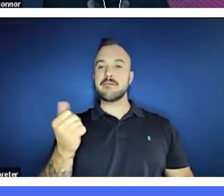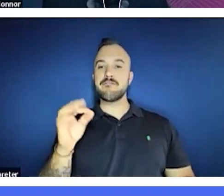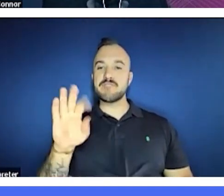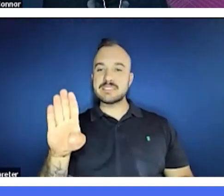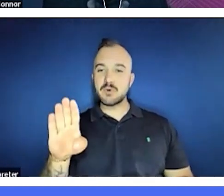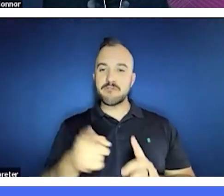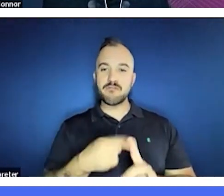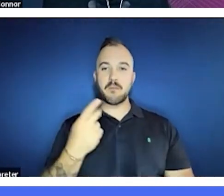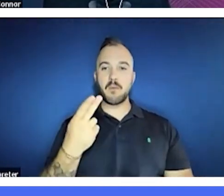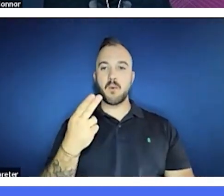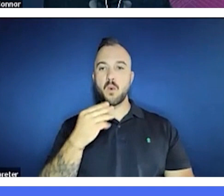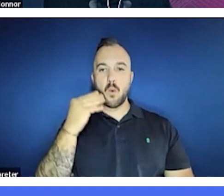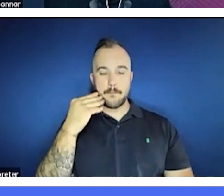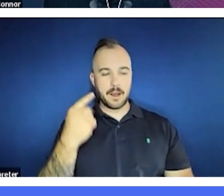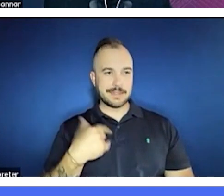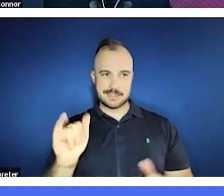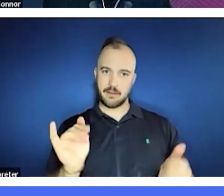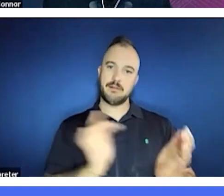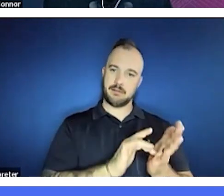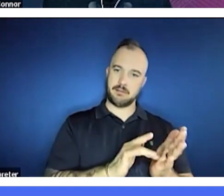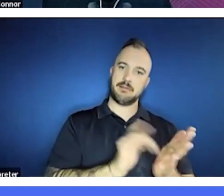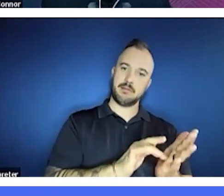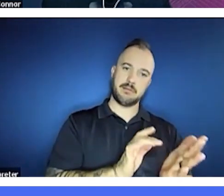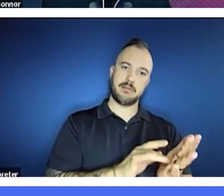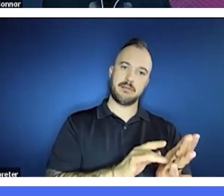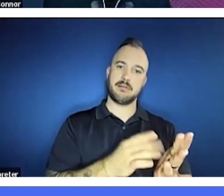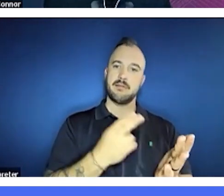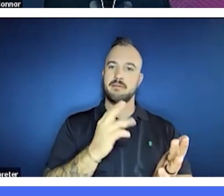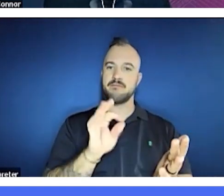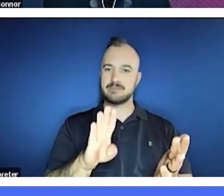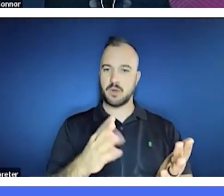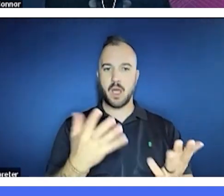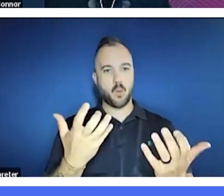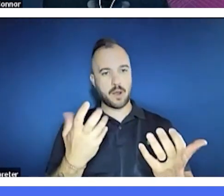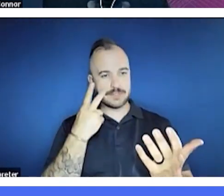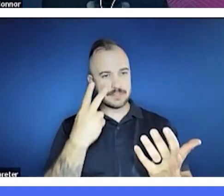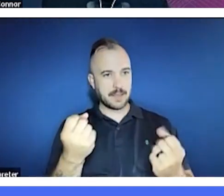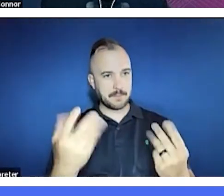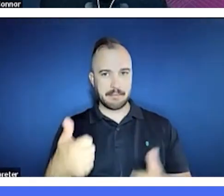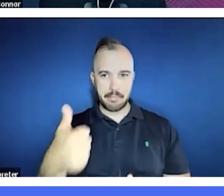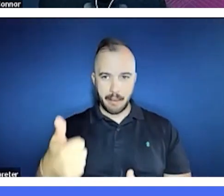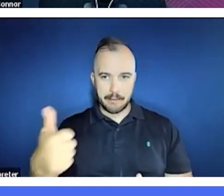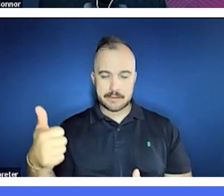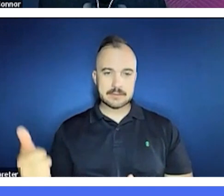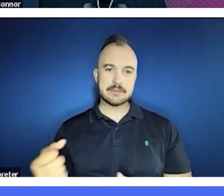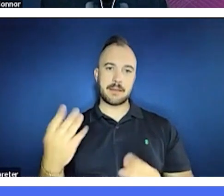keep coming back to Facebook because it's gamified, and I wanna see how many likes and how many times that little bell notification icon,